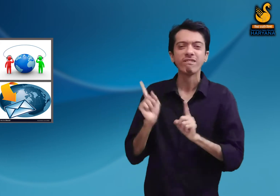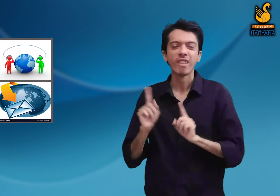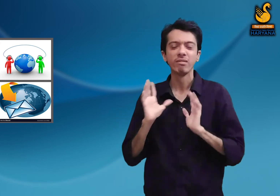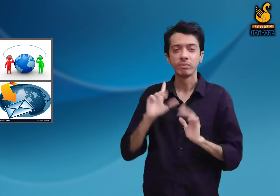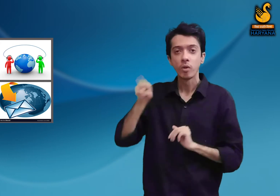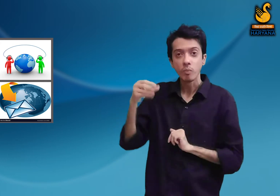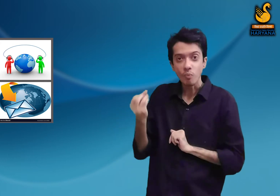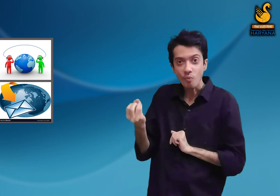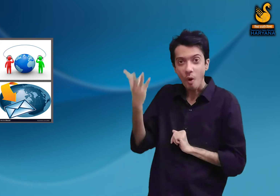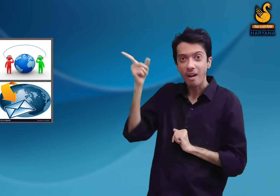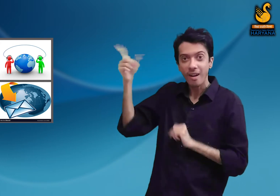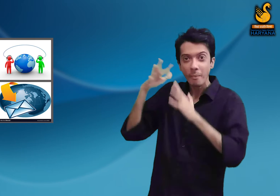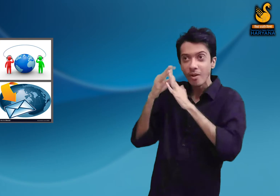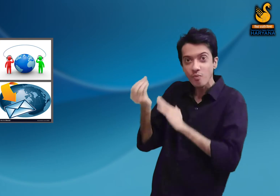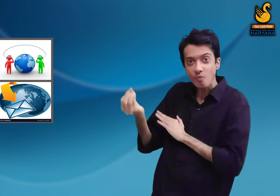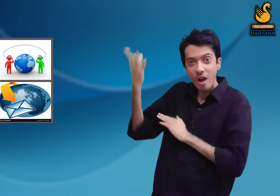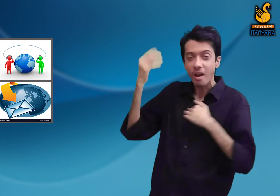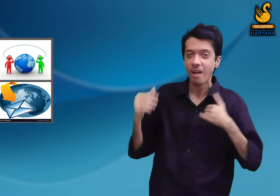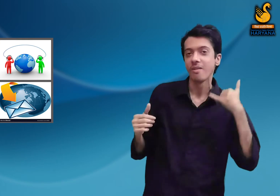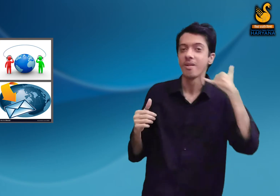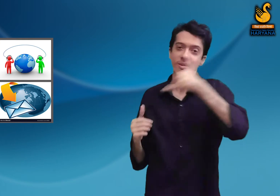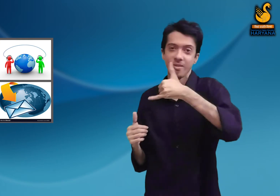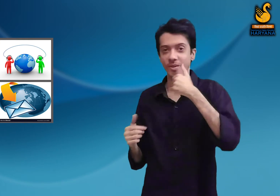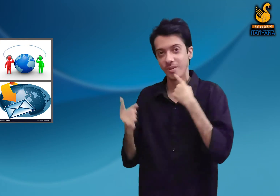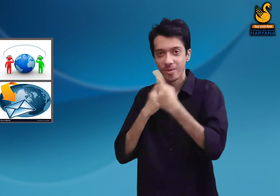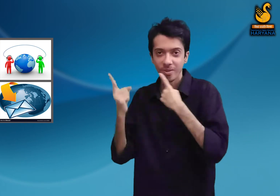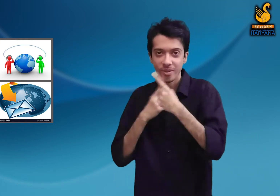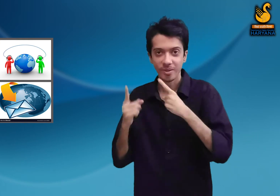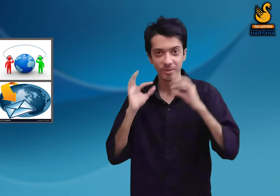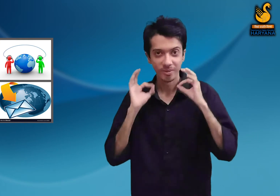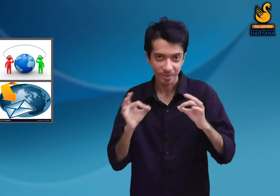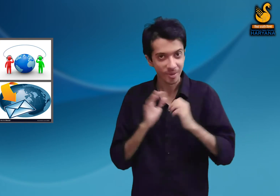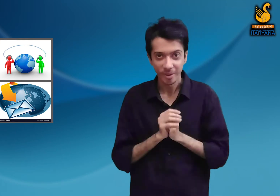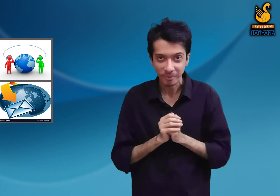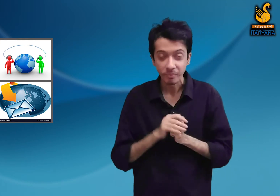we cannot call at any time because their timings differ with India. For that, we have to select a particular time.